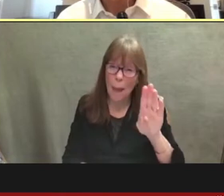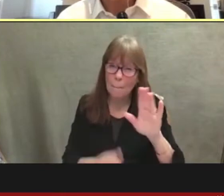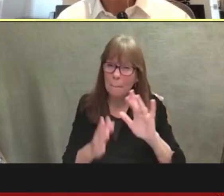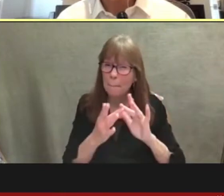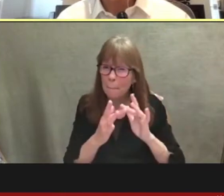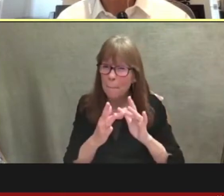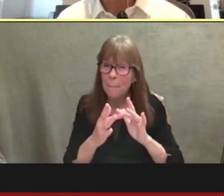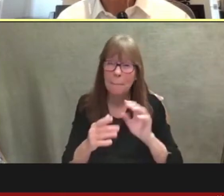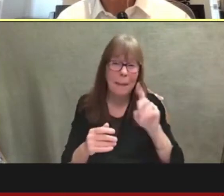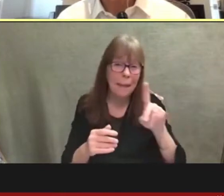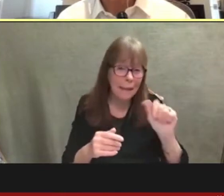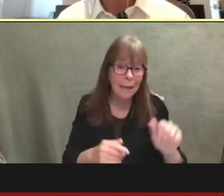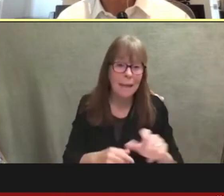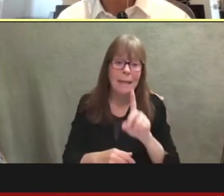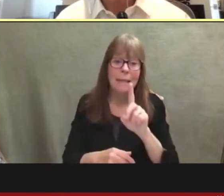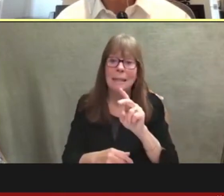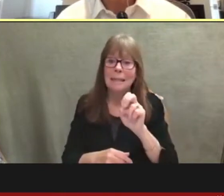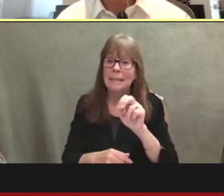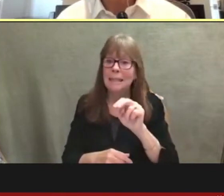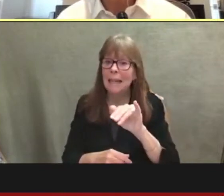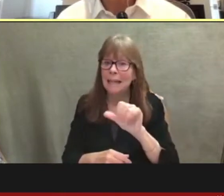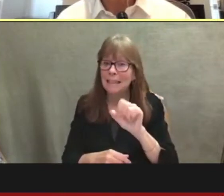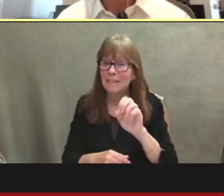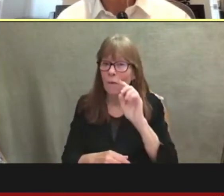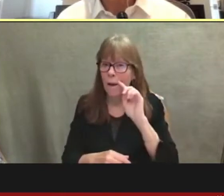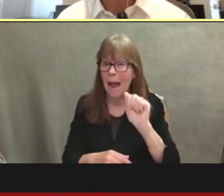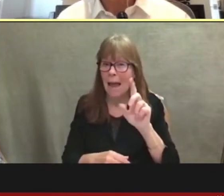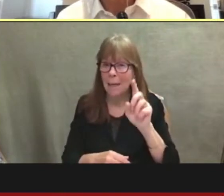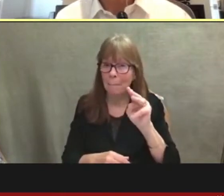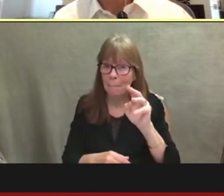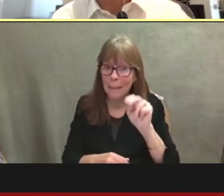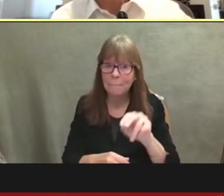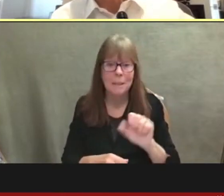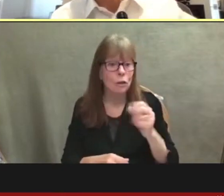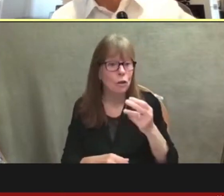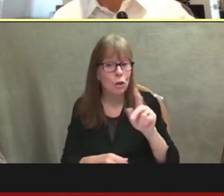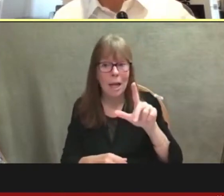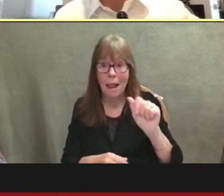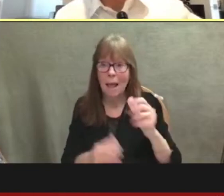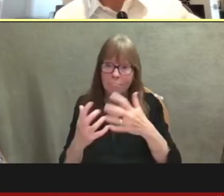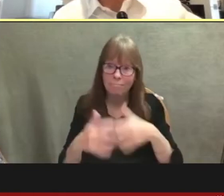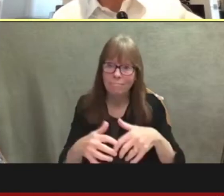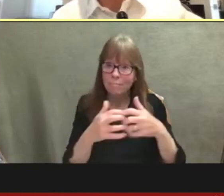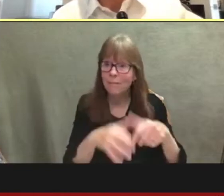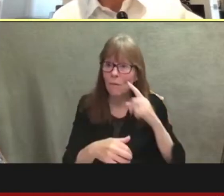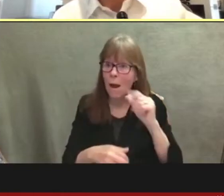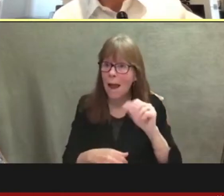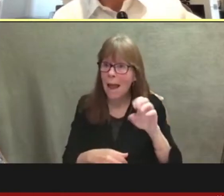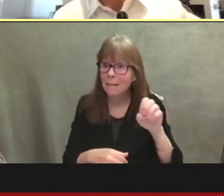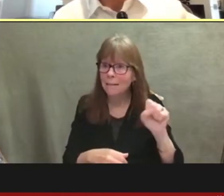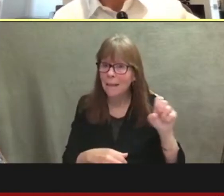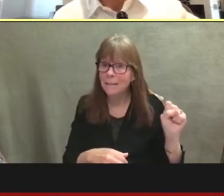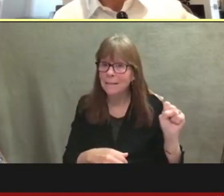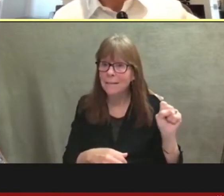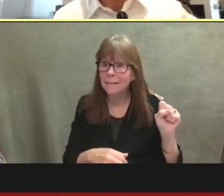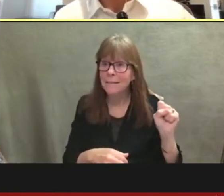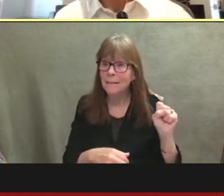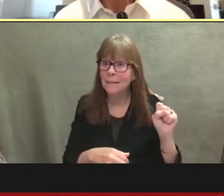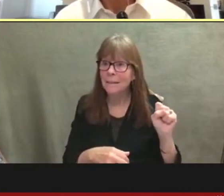Denise for the administrative support and Sheila for arranging our access.